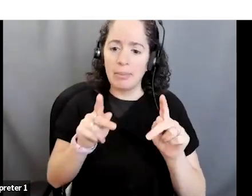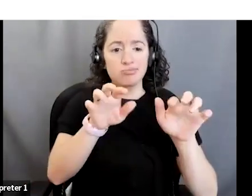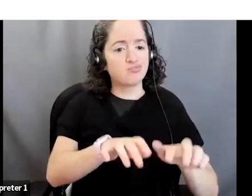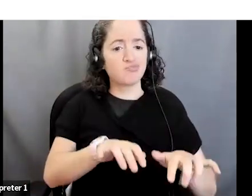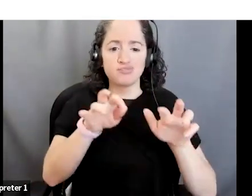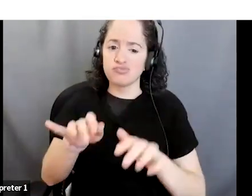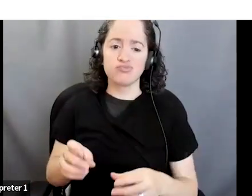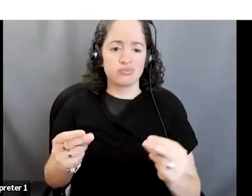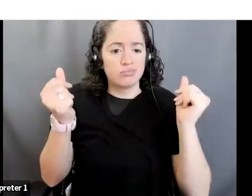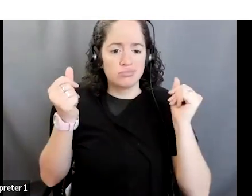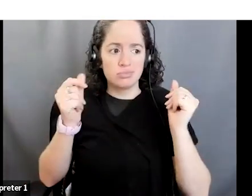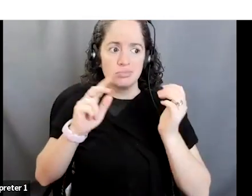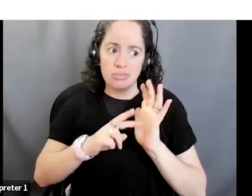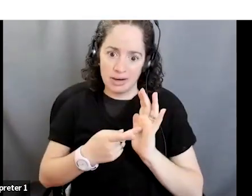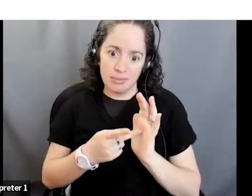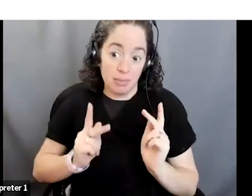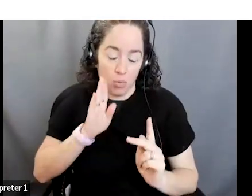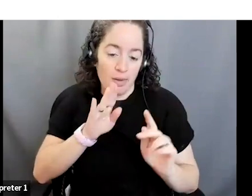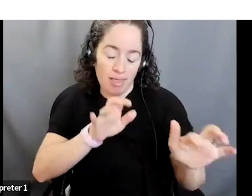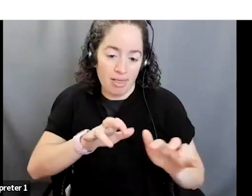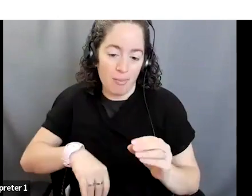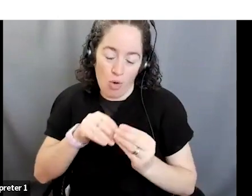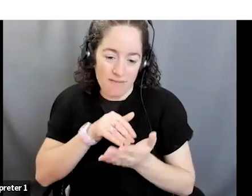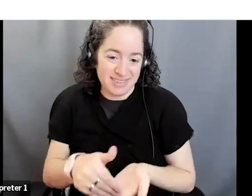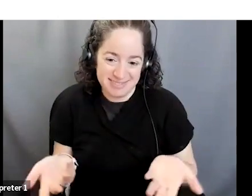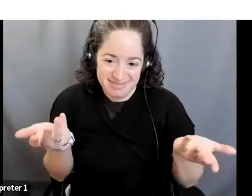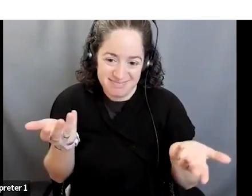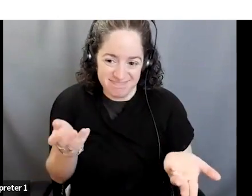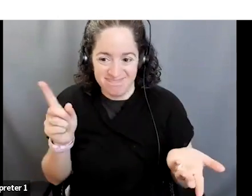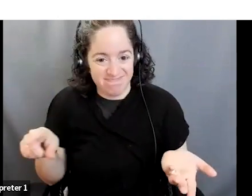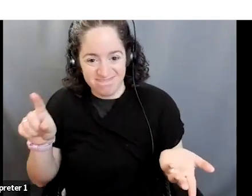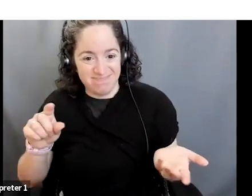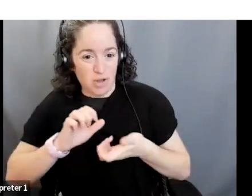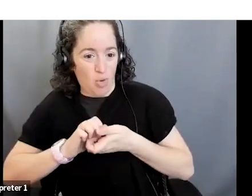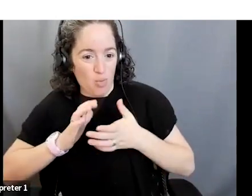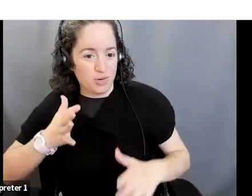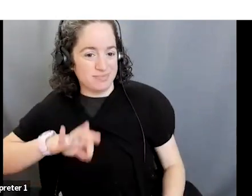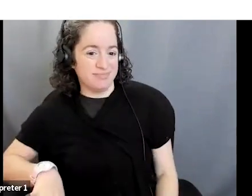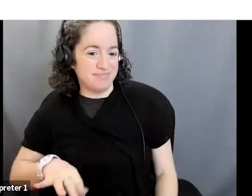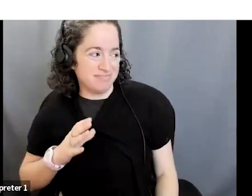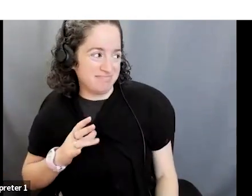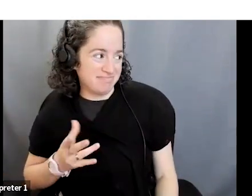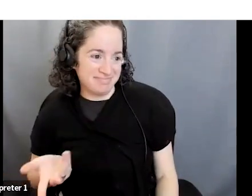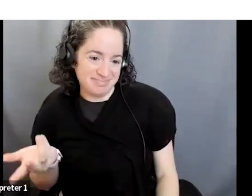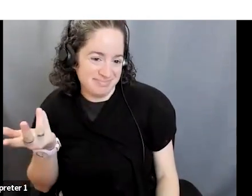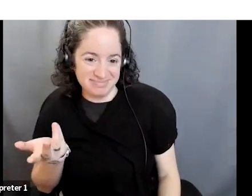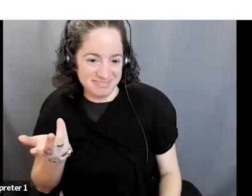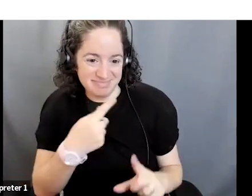It's just that simple. I chose to do all of these by default because the reality is,